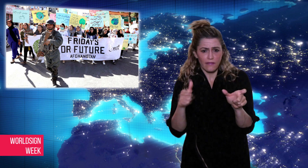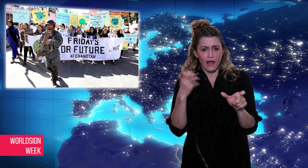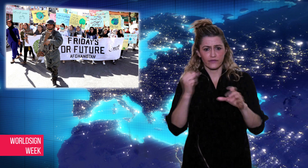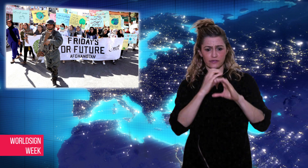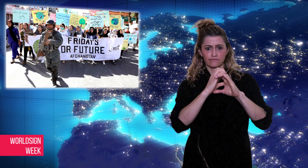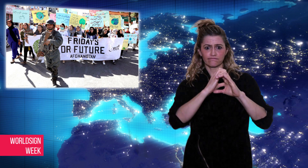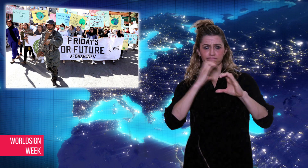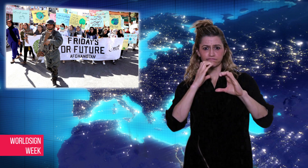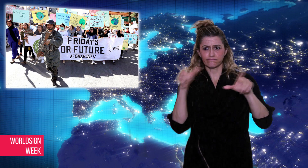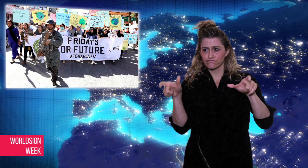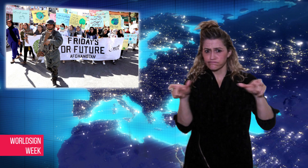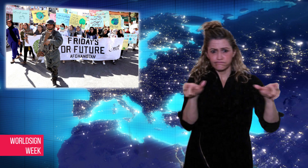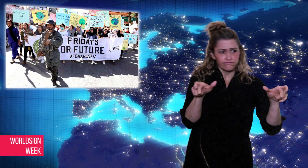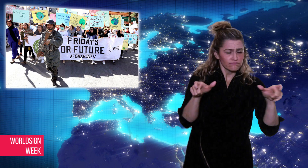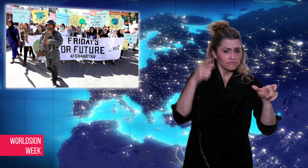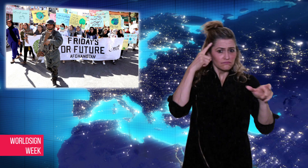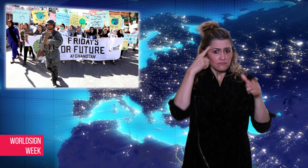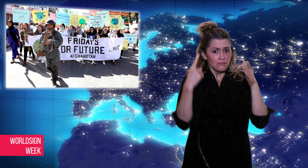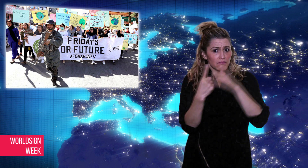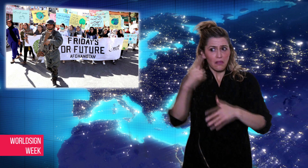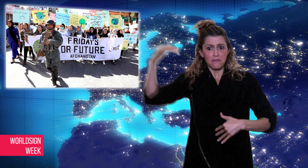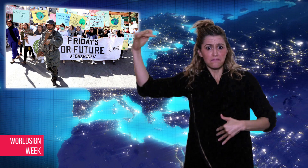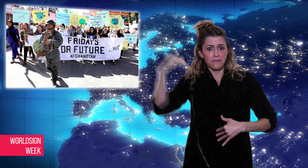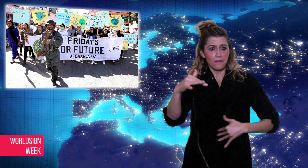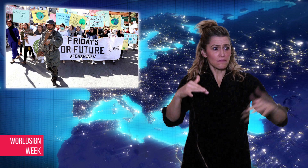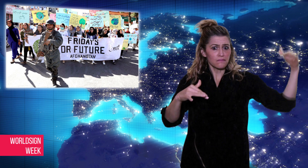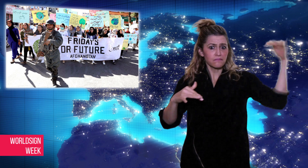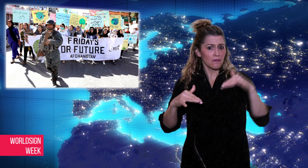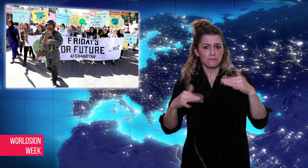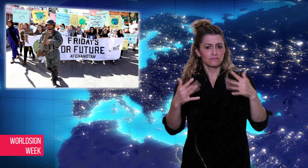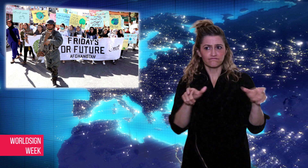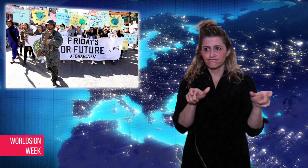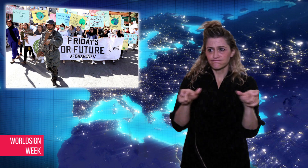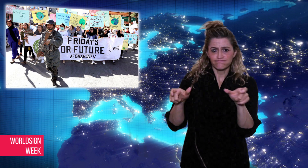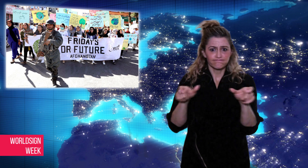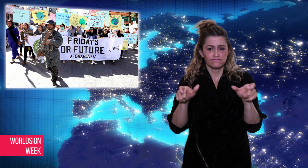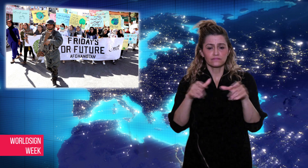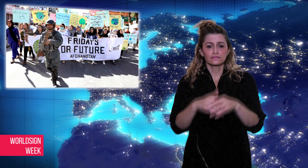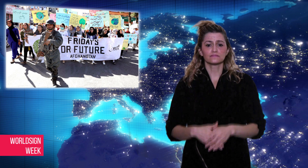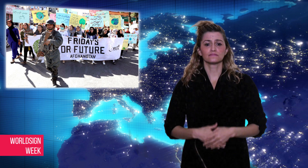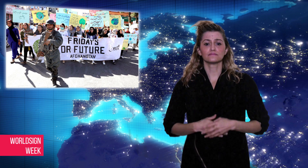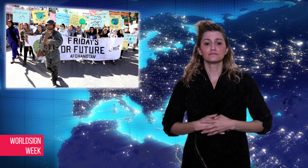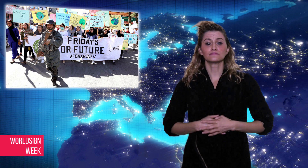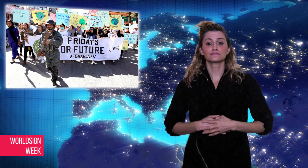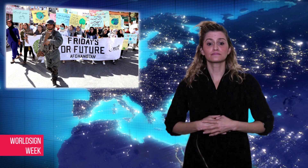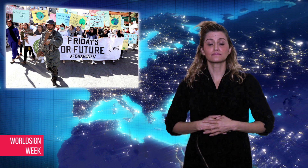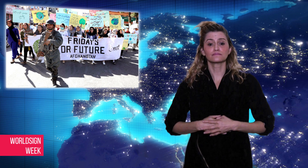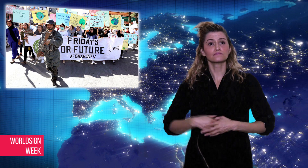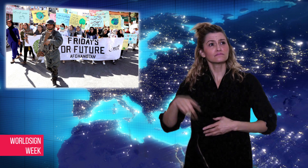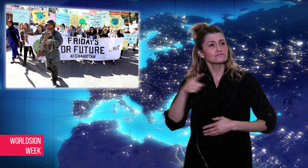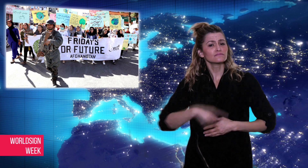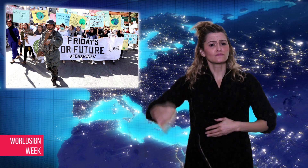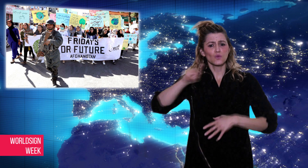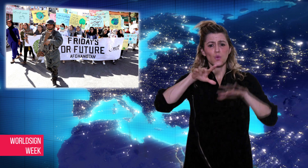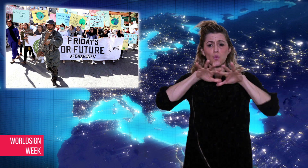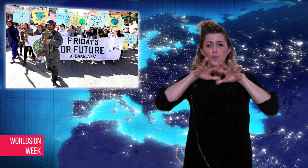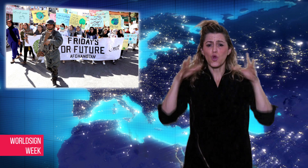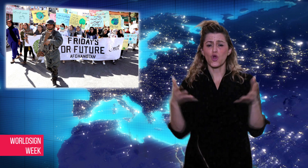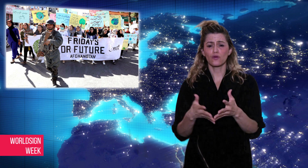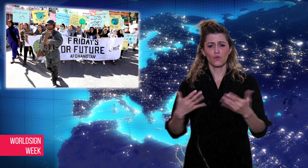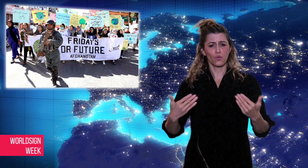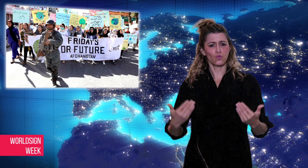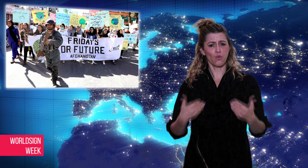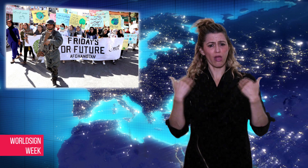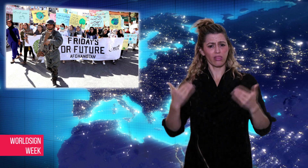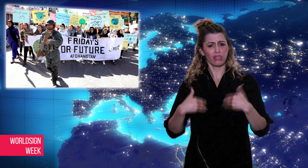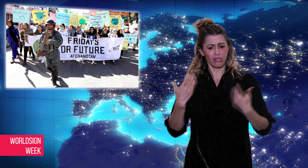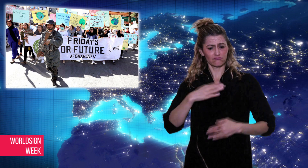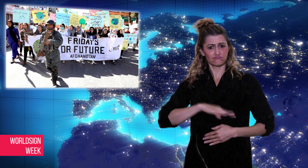personnel carriers from possible attacks.